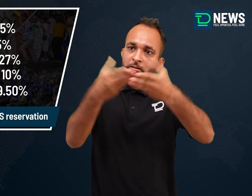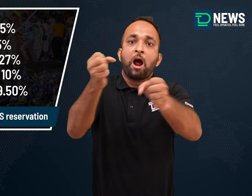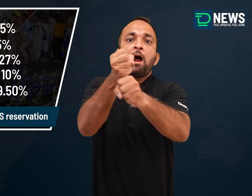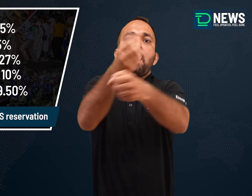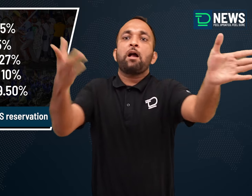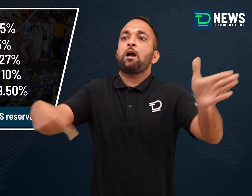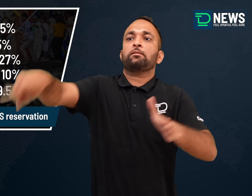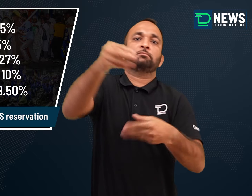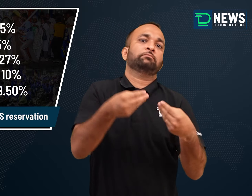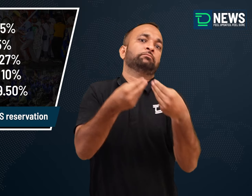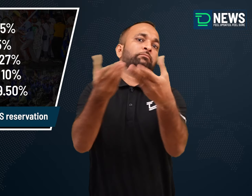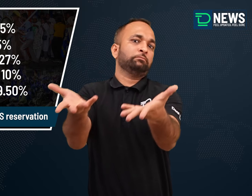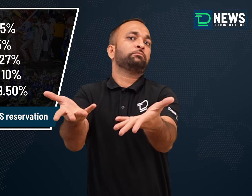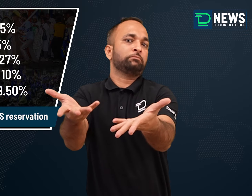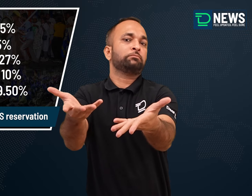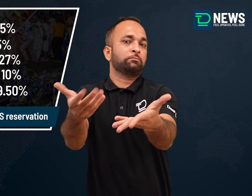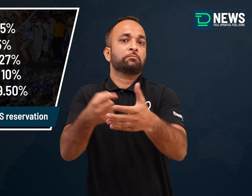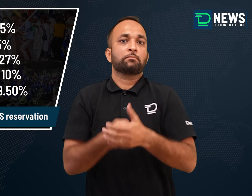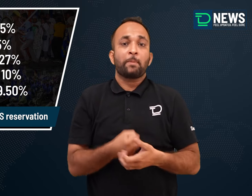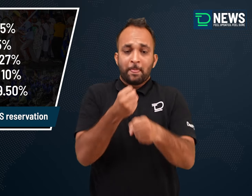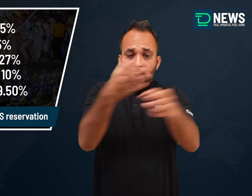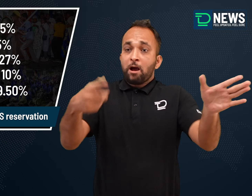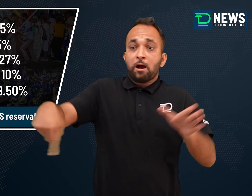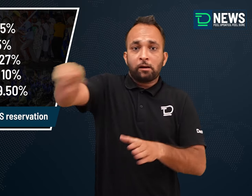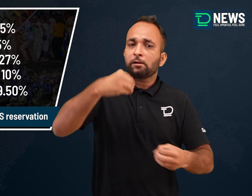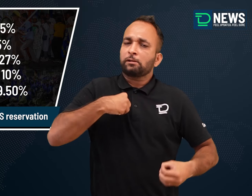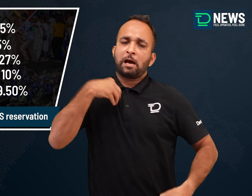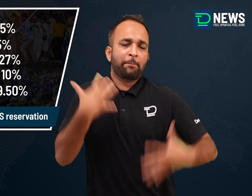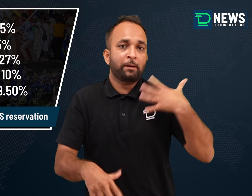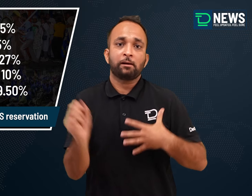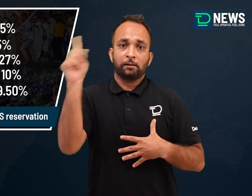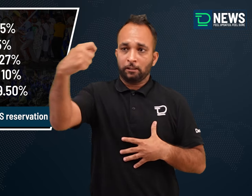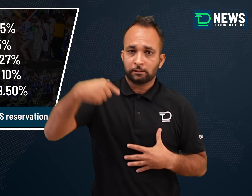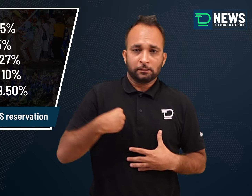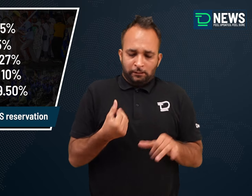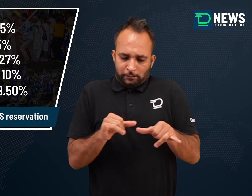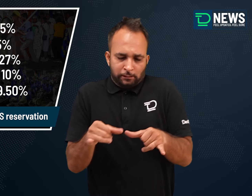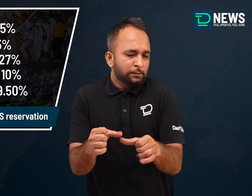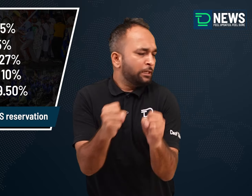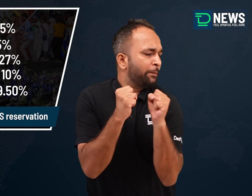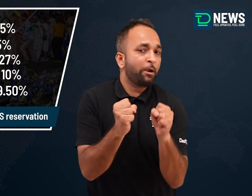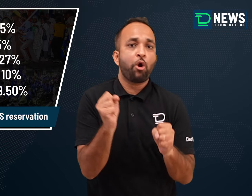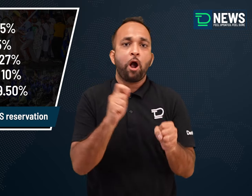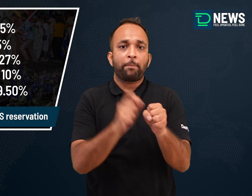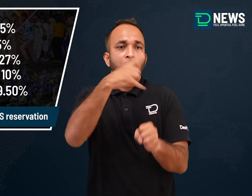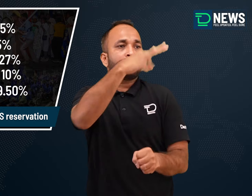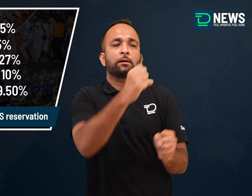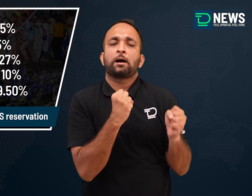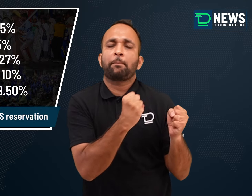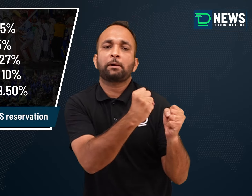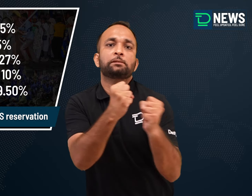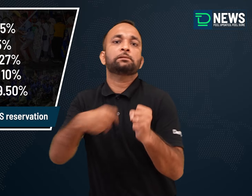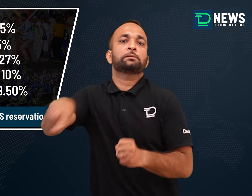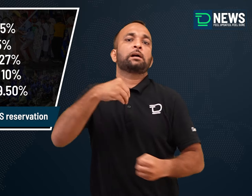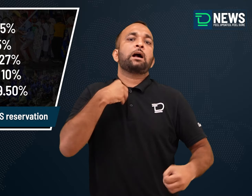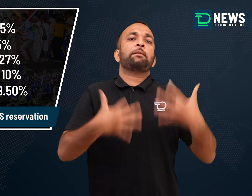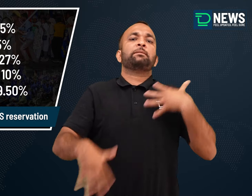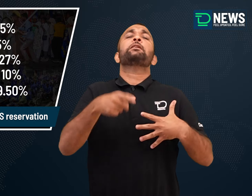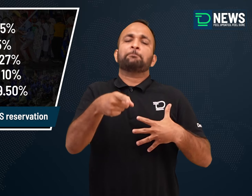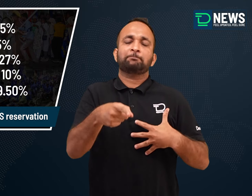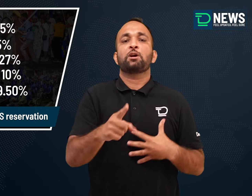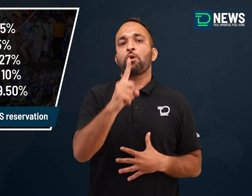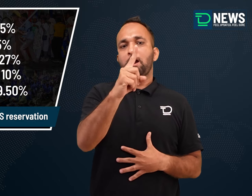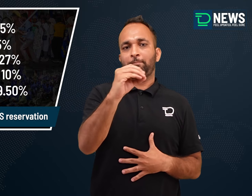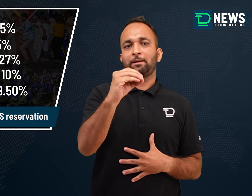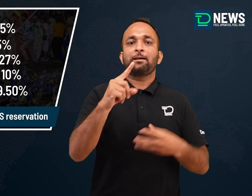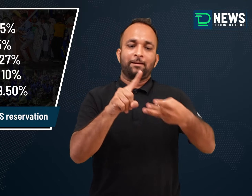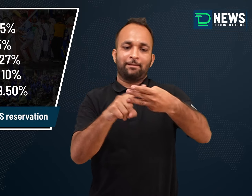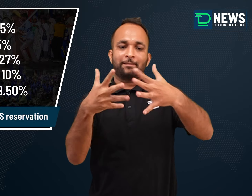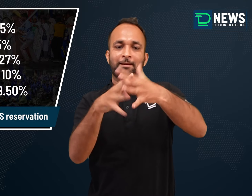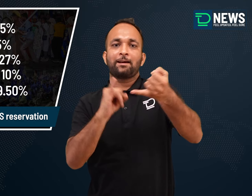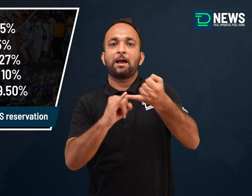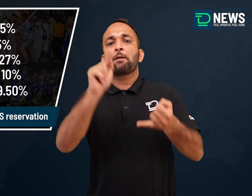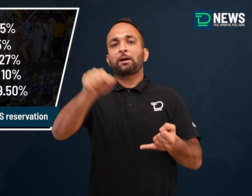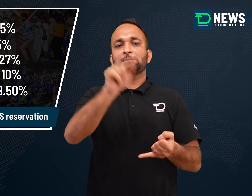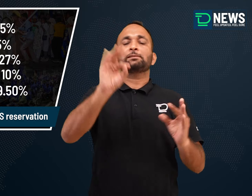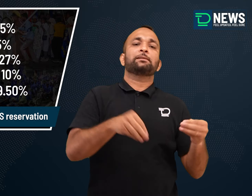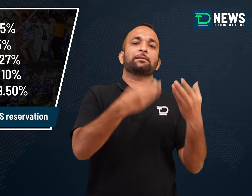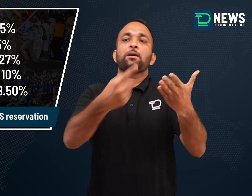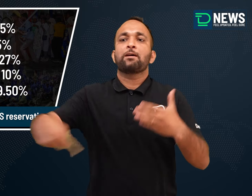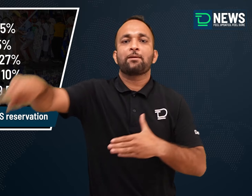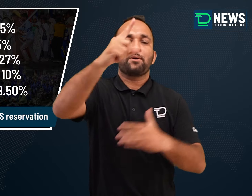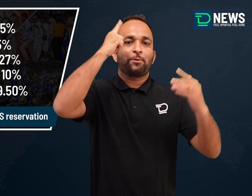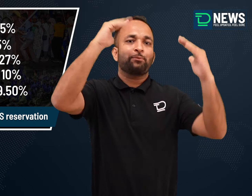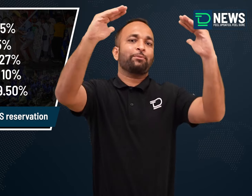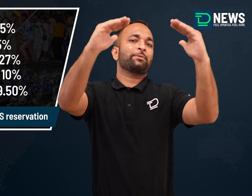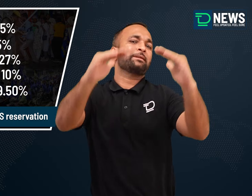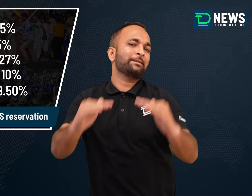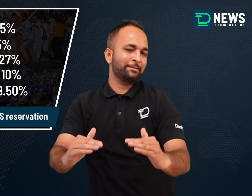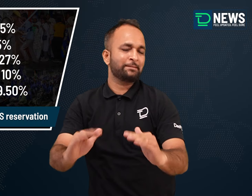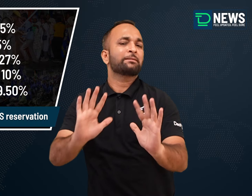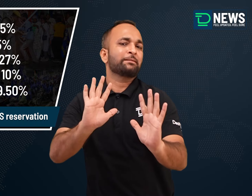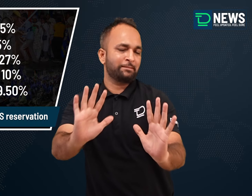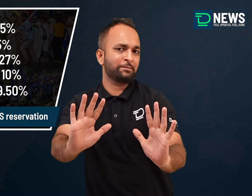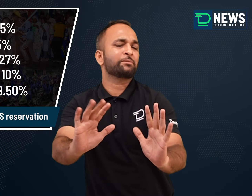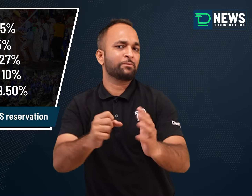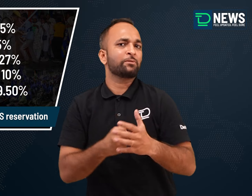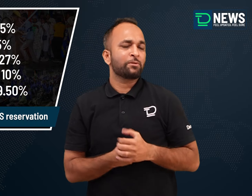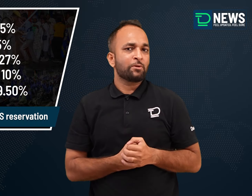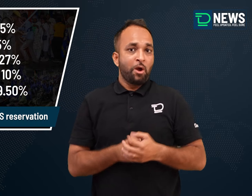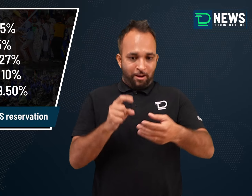Who are in the general categories.